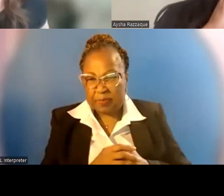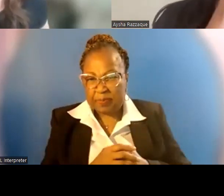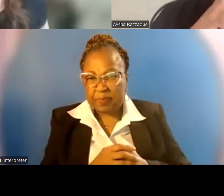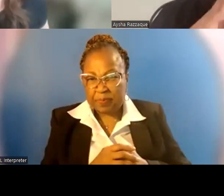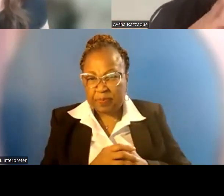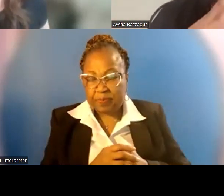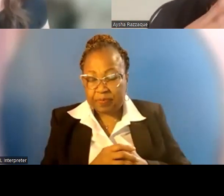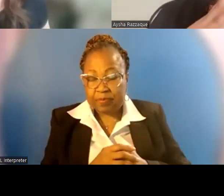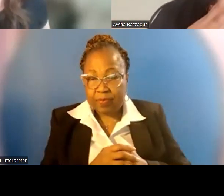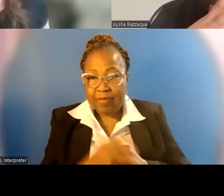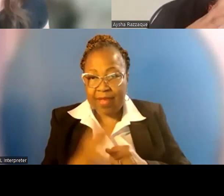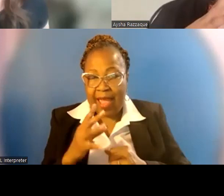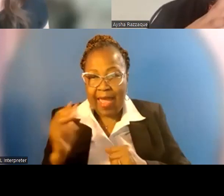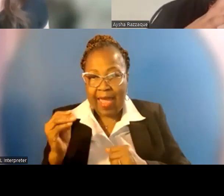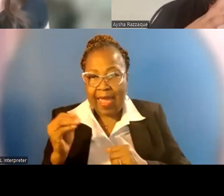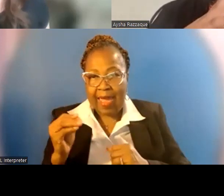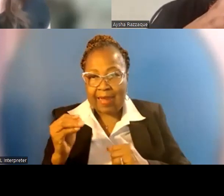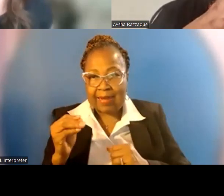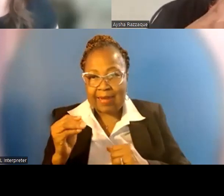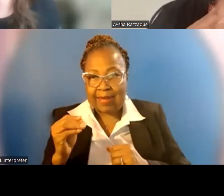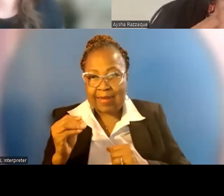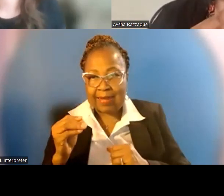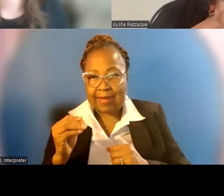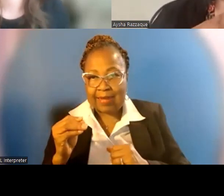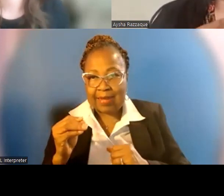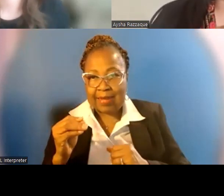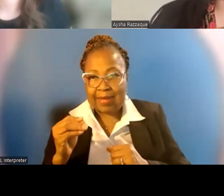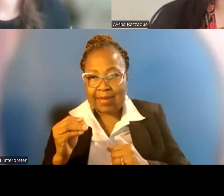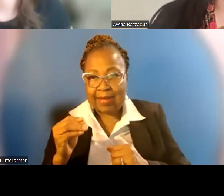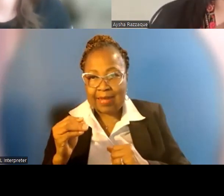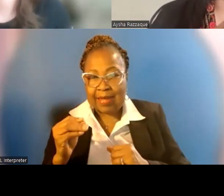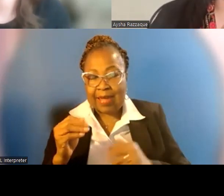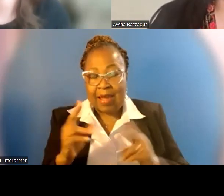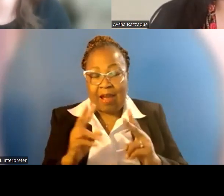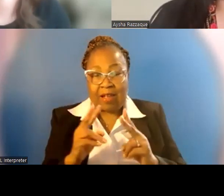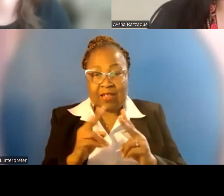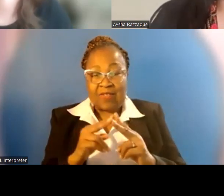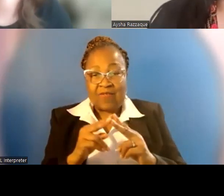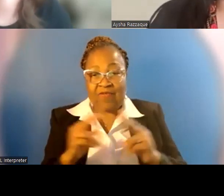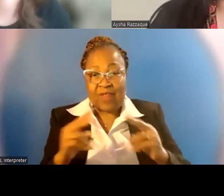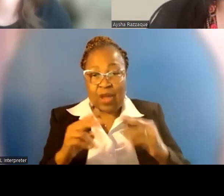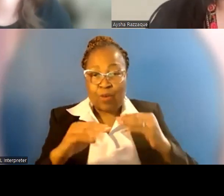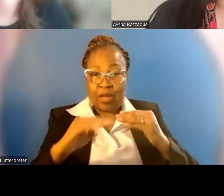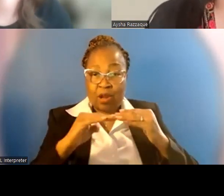And it's a very horizontal structure